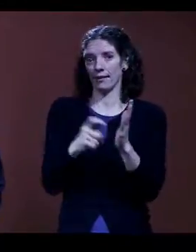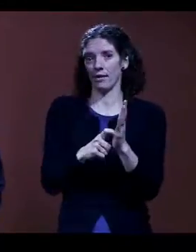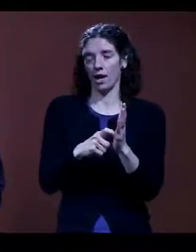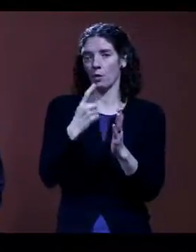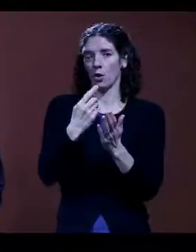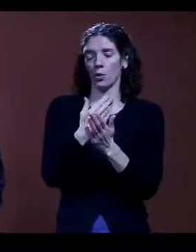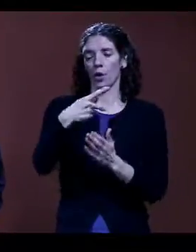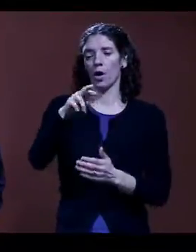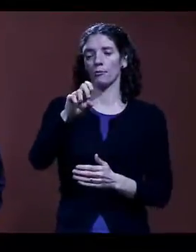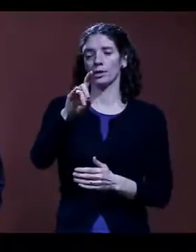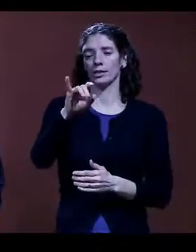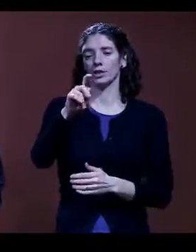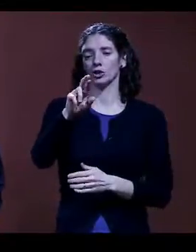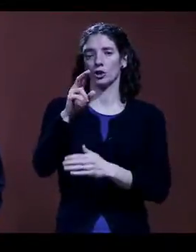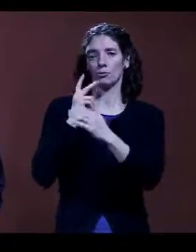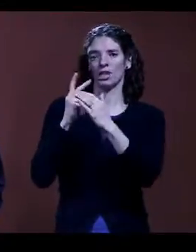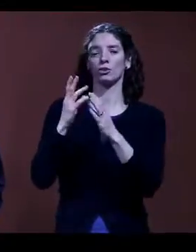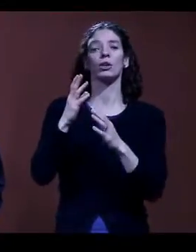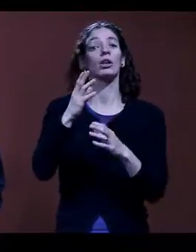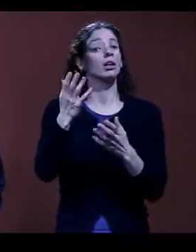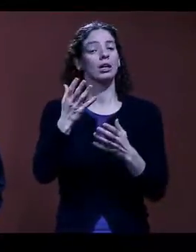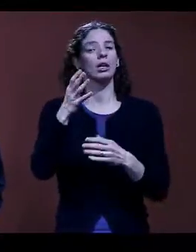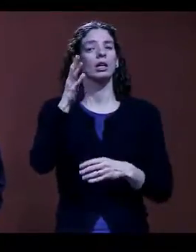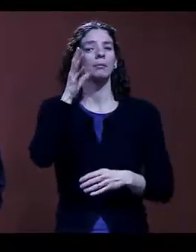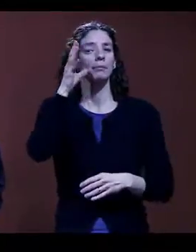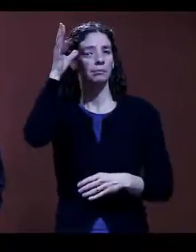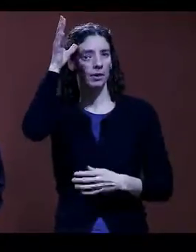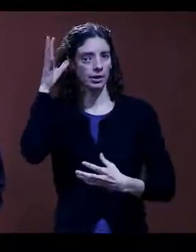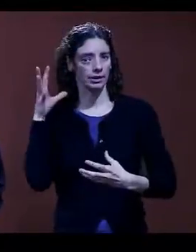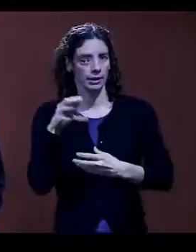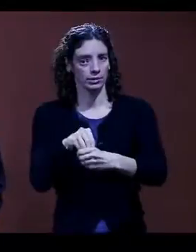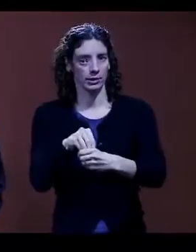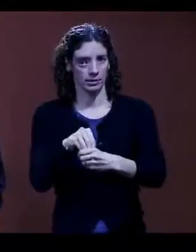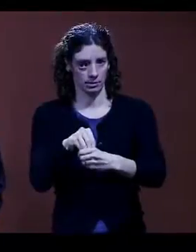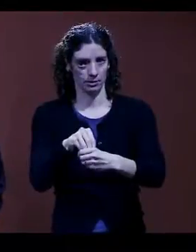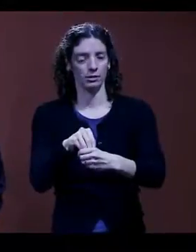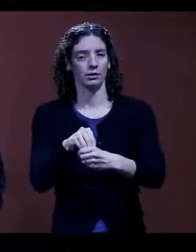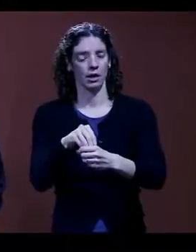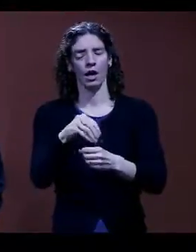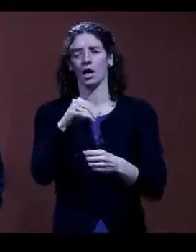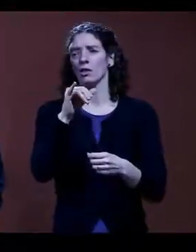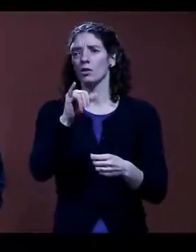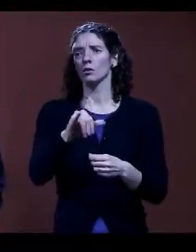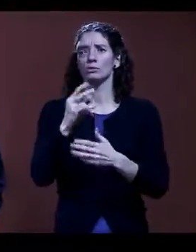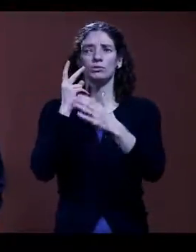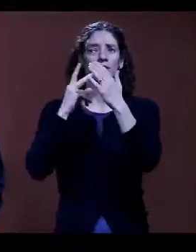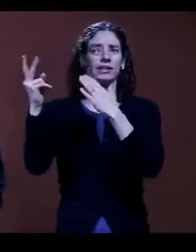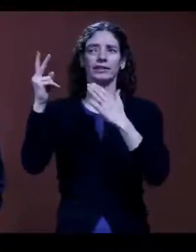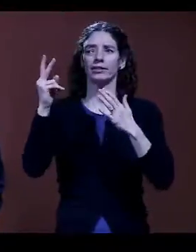And they predict in all areas. They predict outcomes in employment.